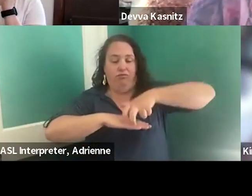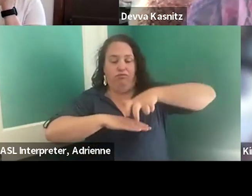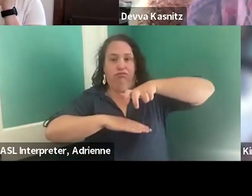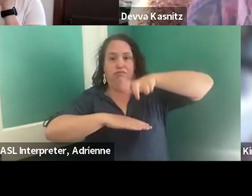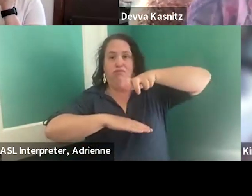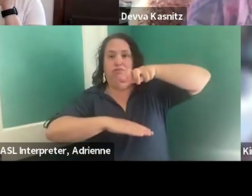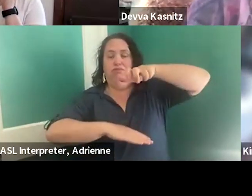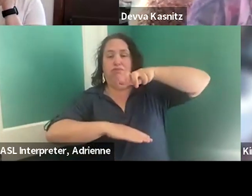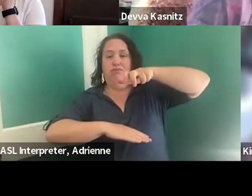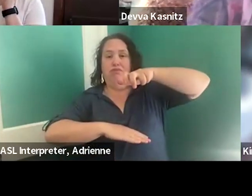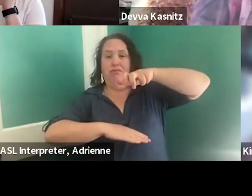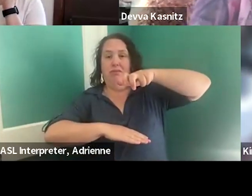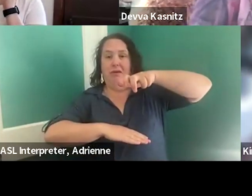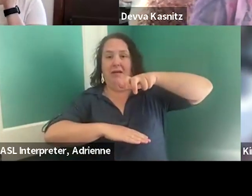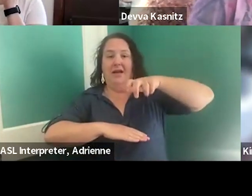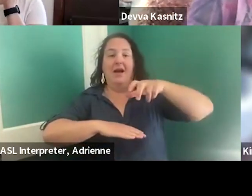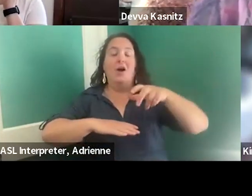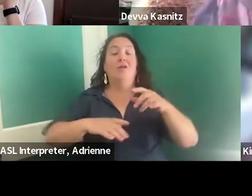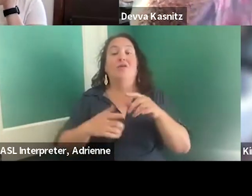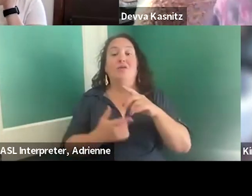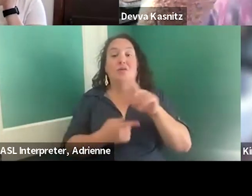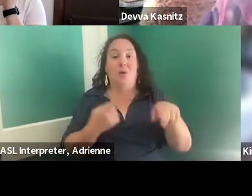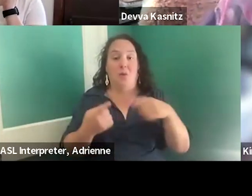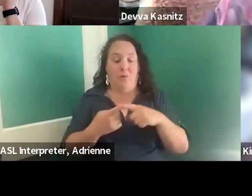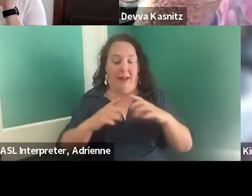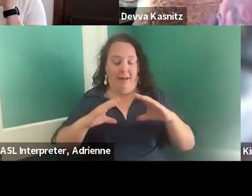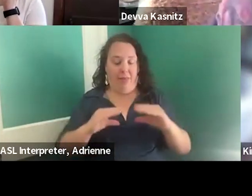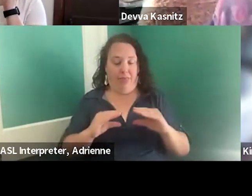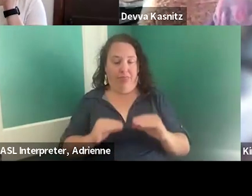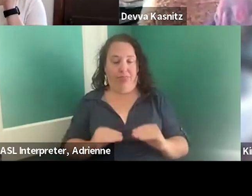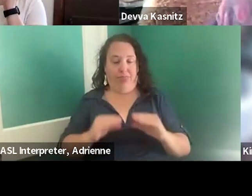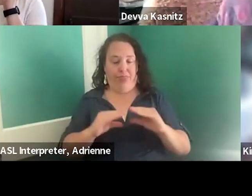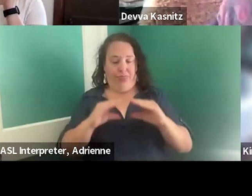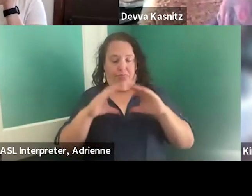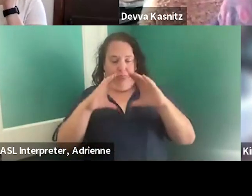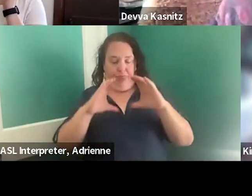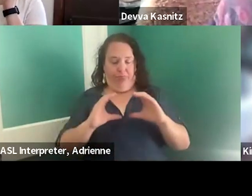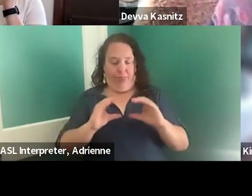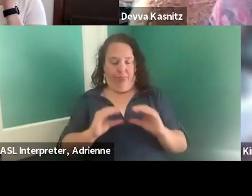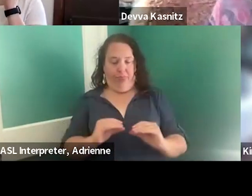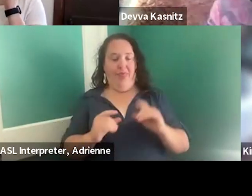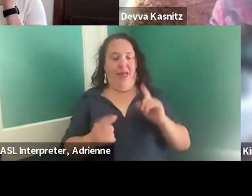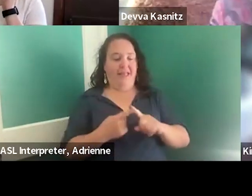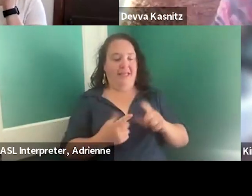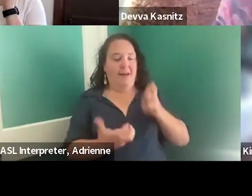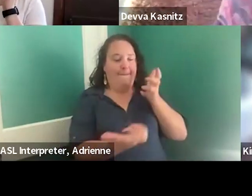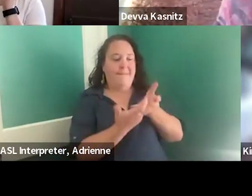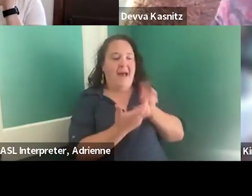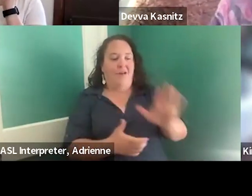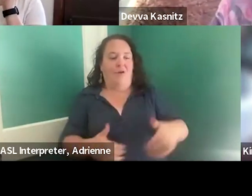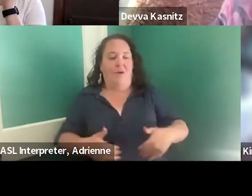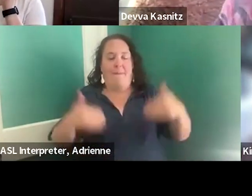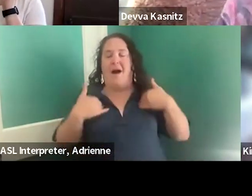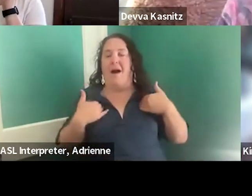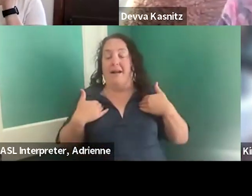and changing the height of the pads until we hit the exact right combo. And it took time.